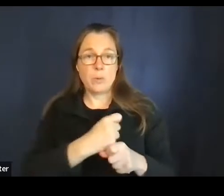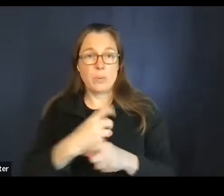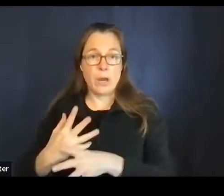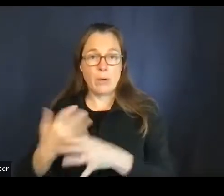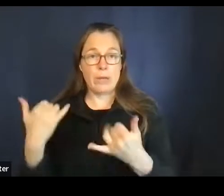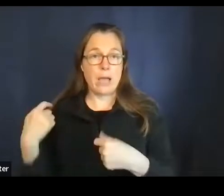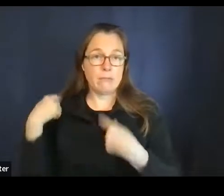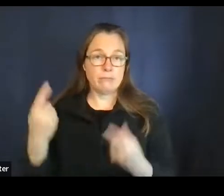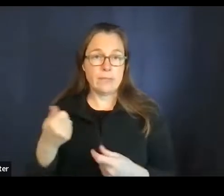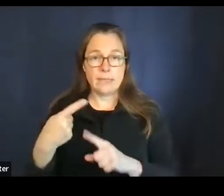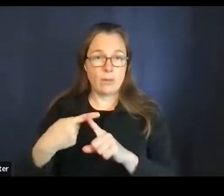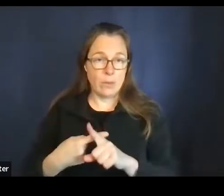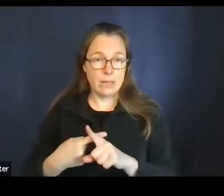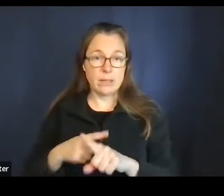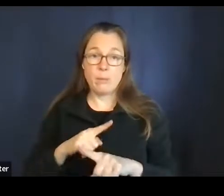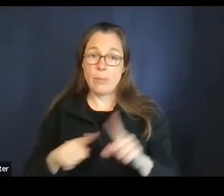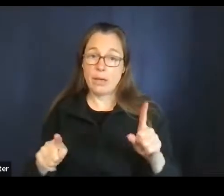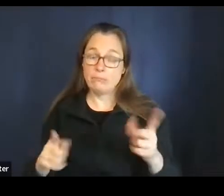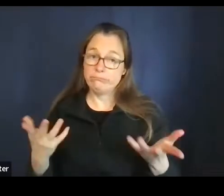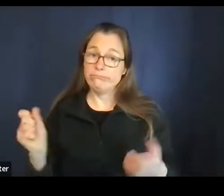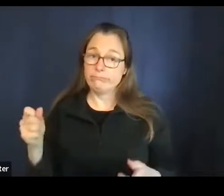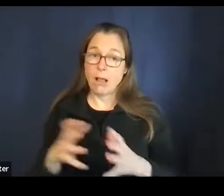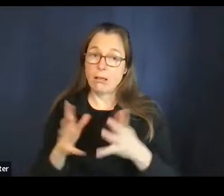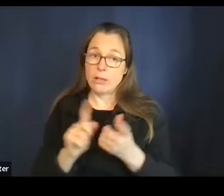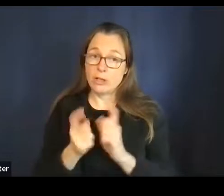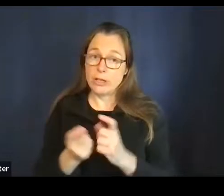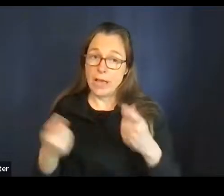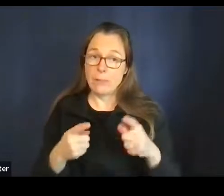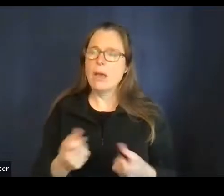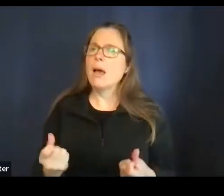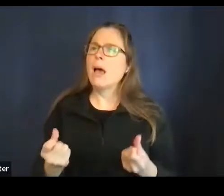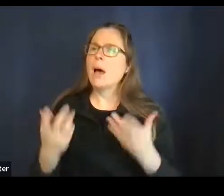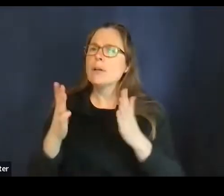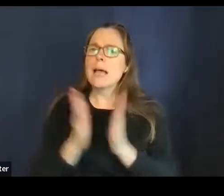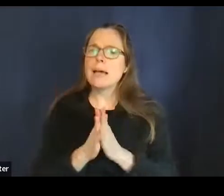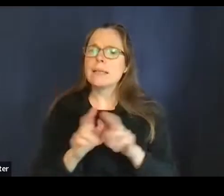So but it will take more. There's no question. How much are you asking council for?